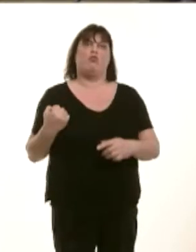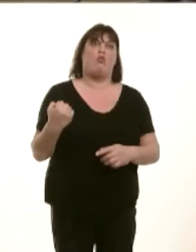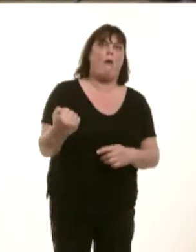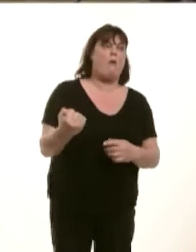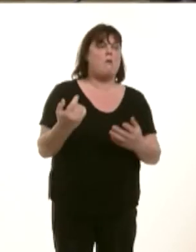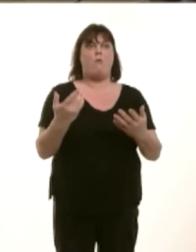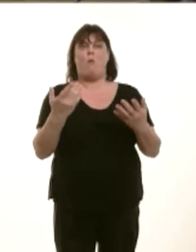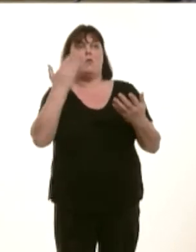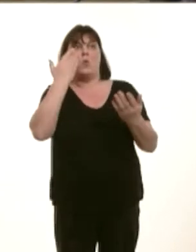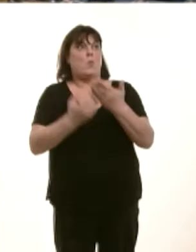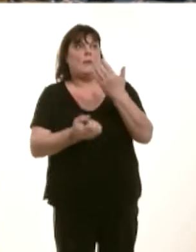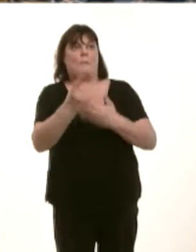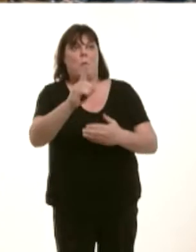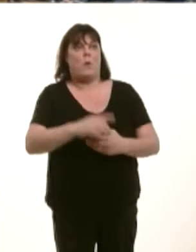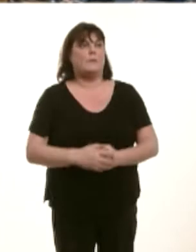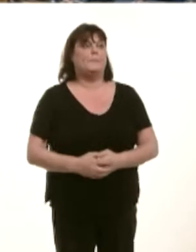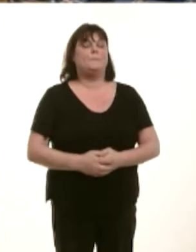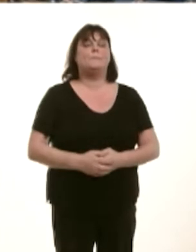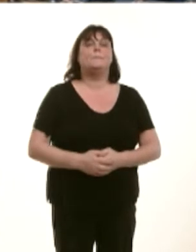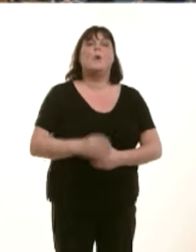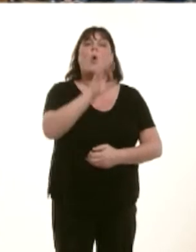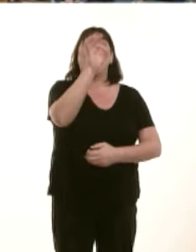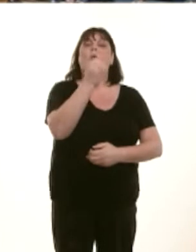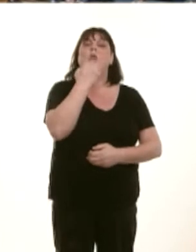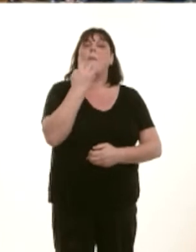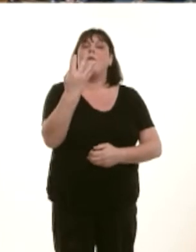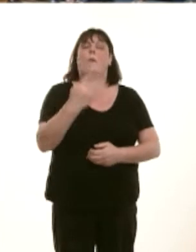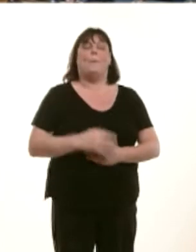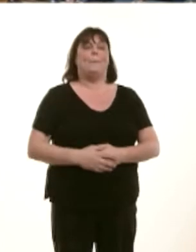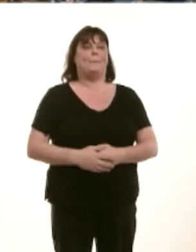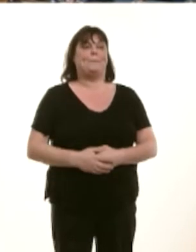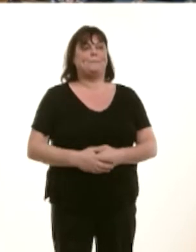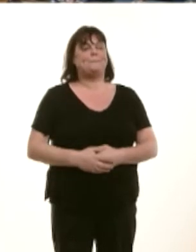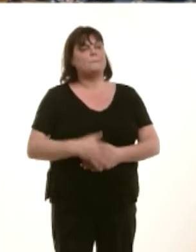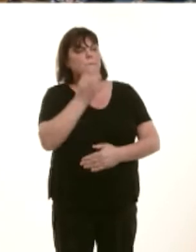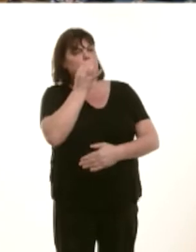Nick Ramsay: 4. Sut y mae Llywodraeth Cymru yn cefnogi'r diwydiant llaeth? OAQ(4)2051(FM)